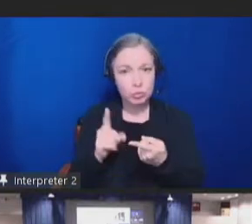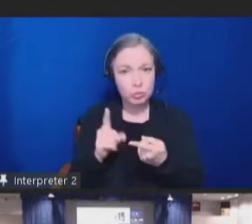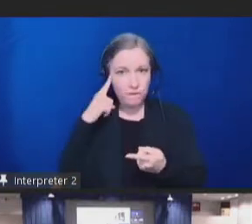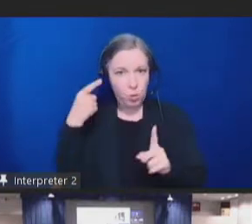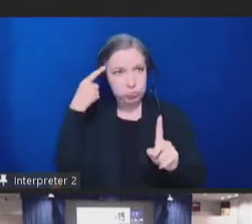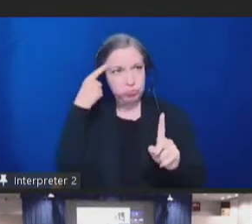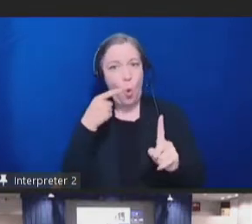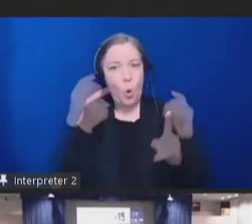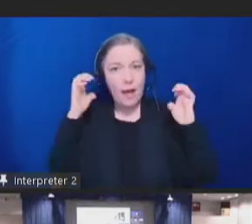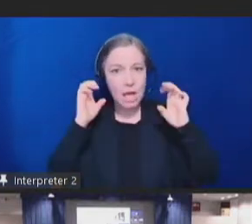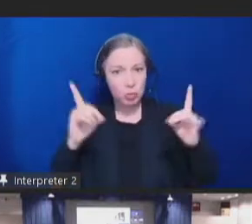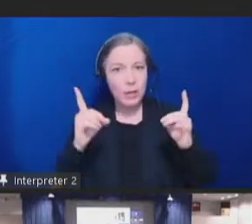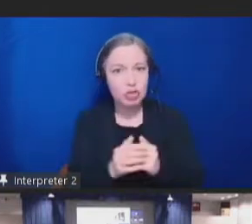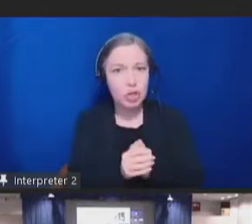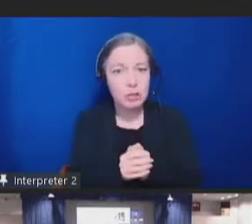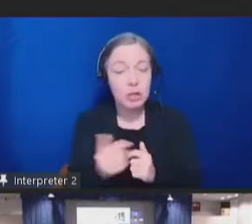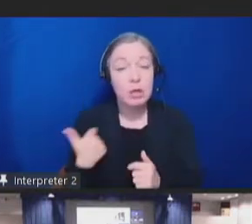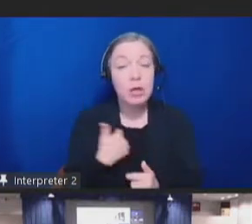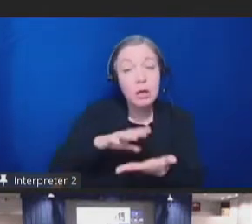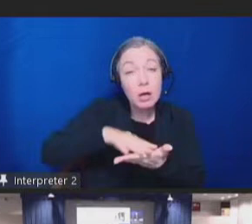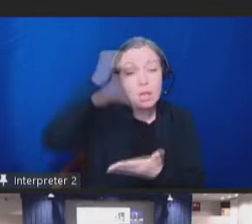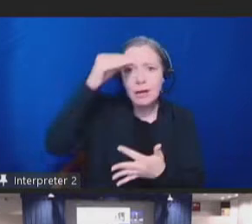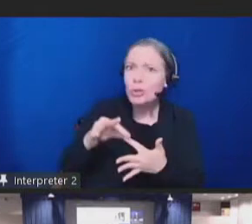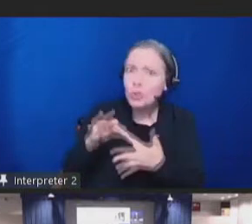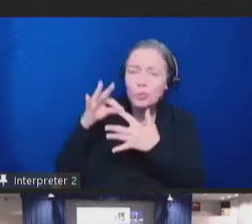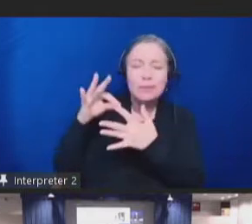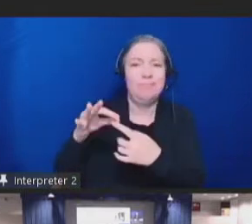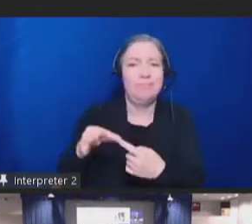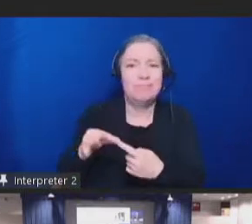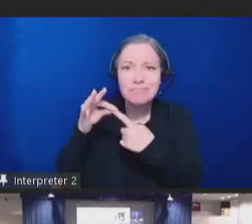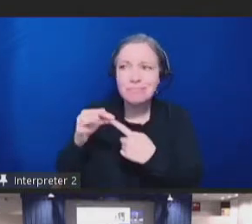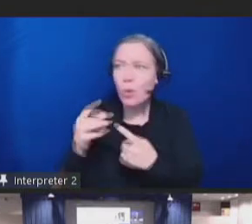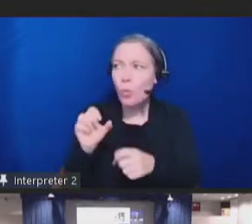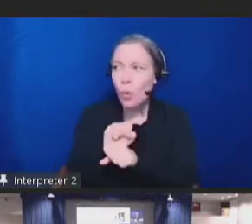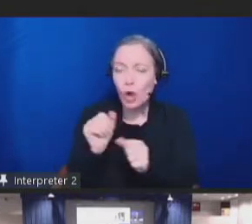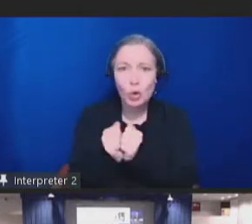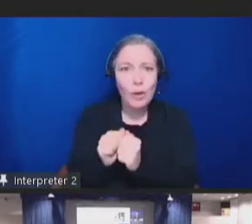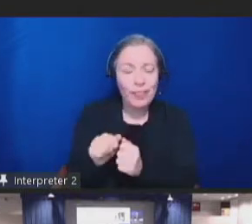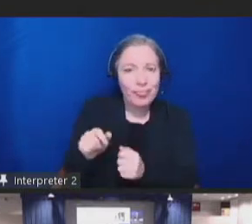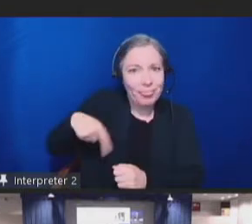of the uniqueness of working with influencers to promote vaccine confidence is we get to